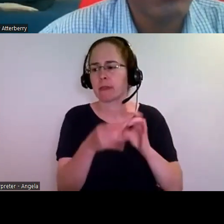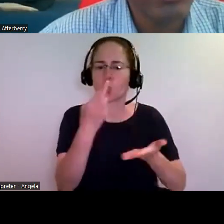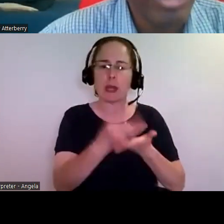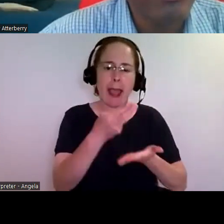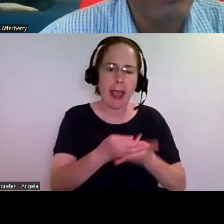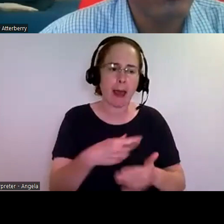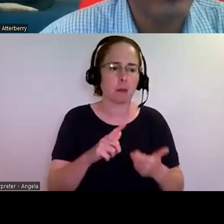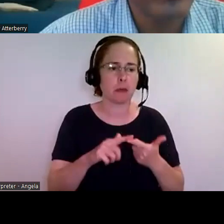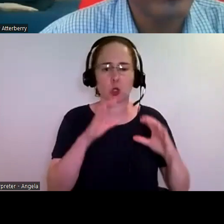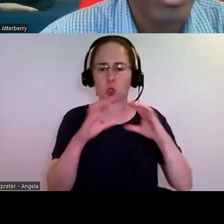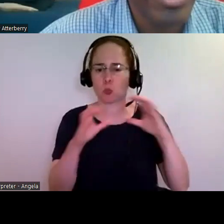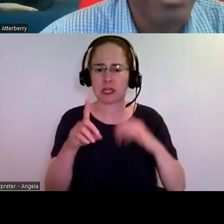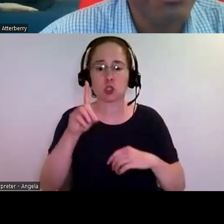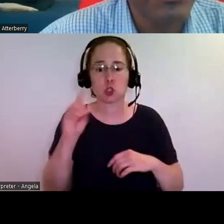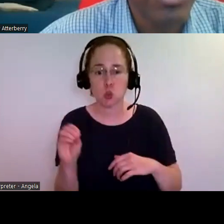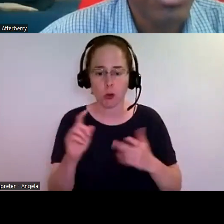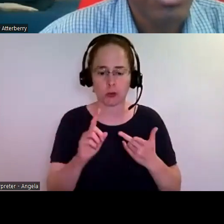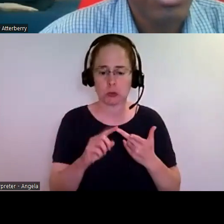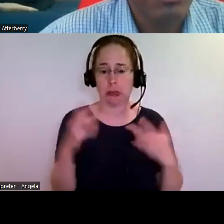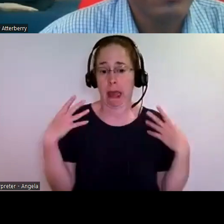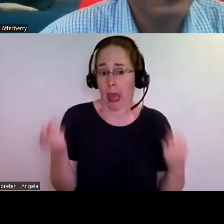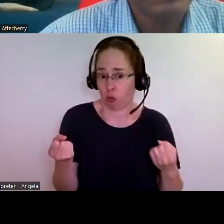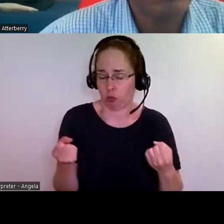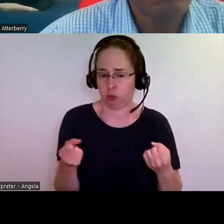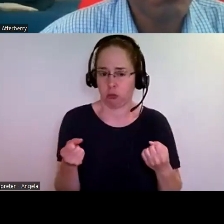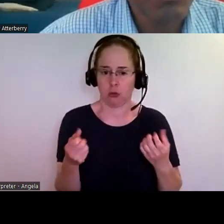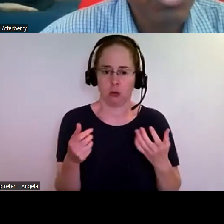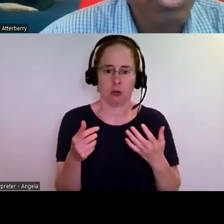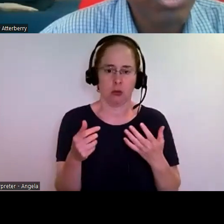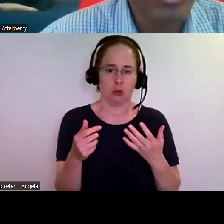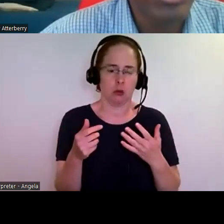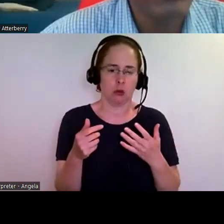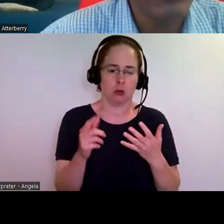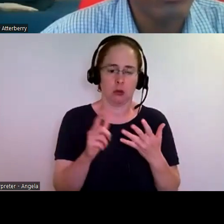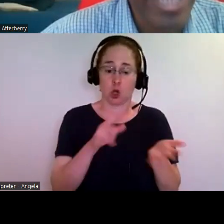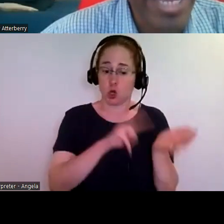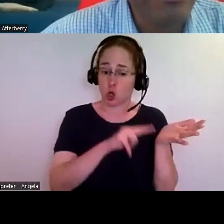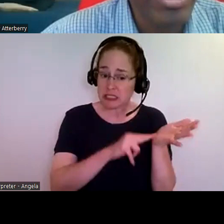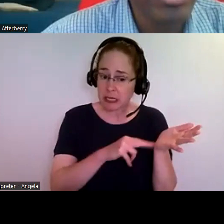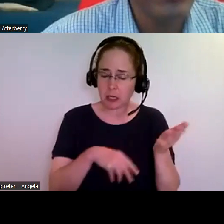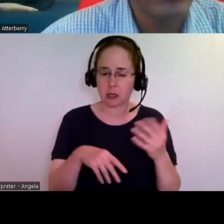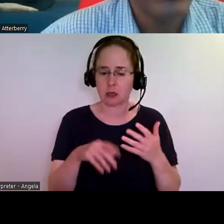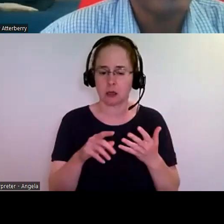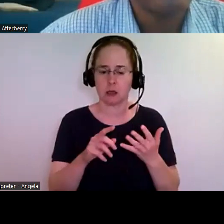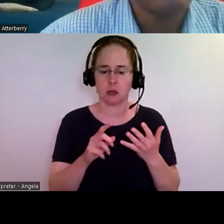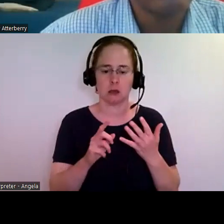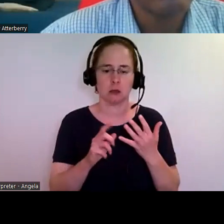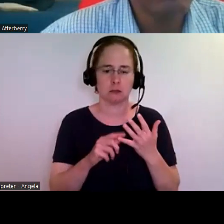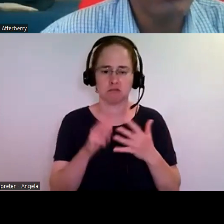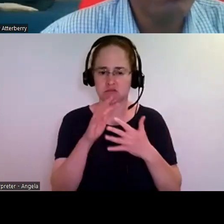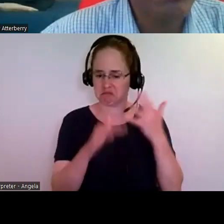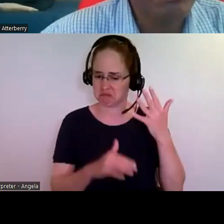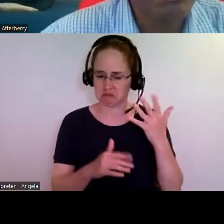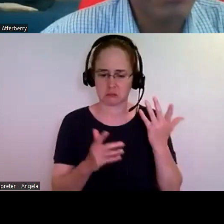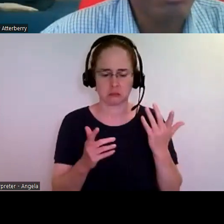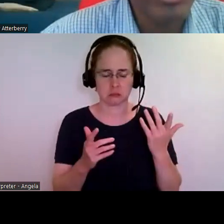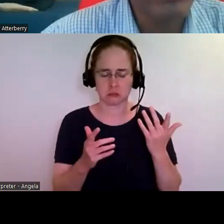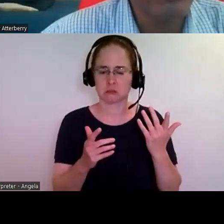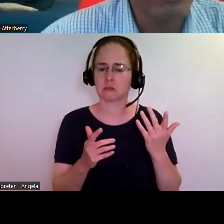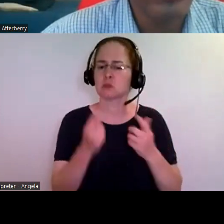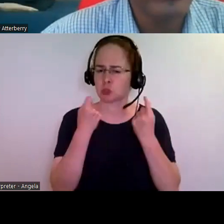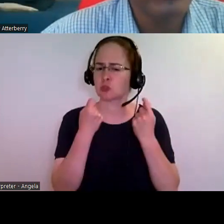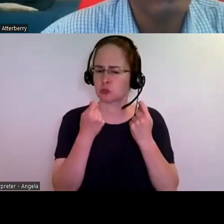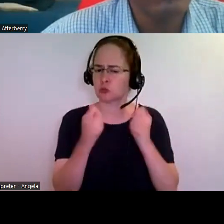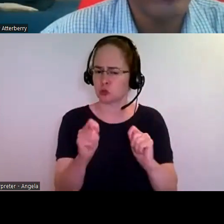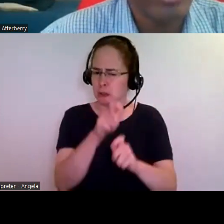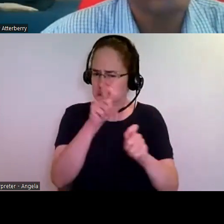communication disorders, health, nursing, U and IV to pinpoint those courses to do guest